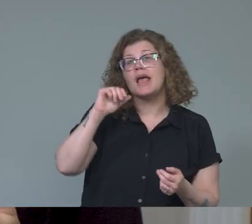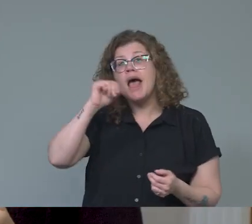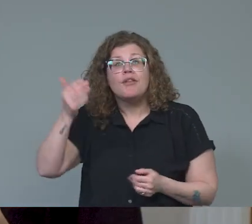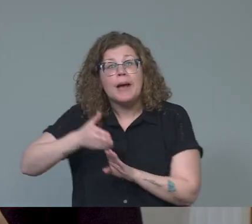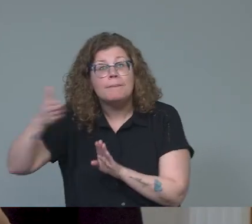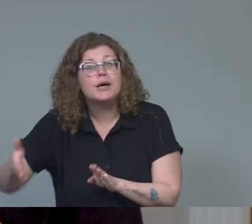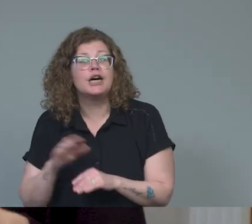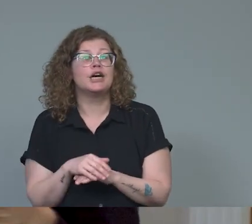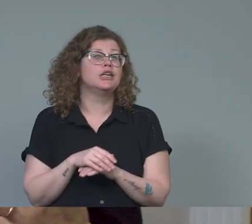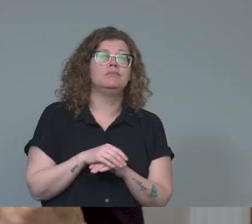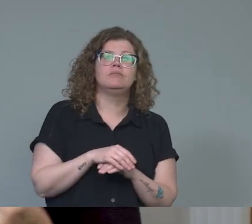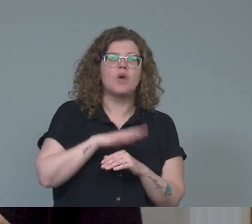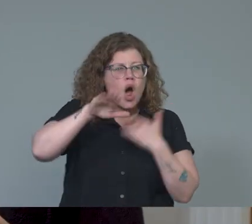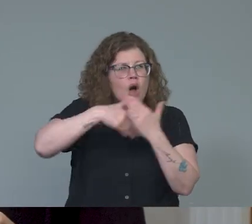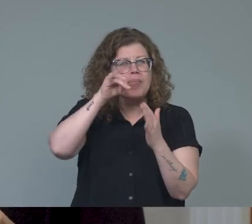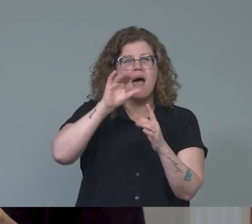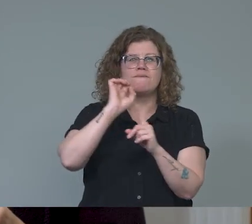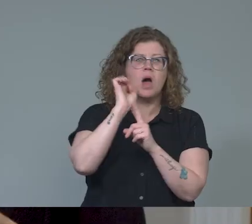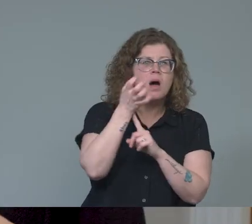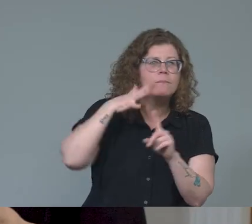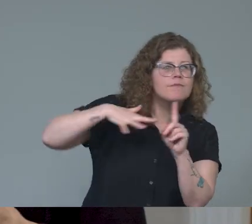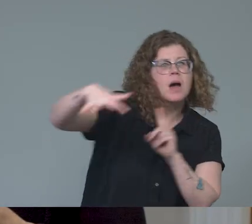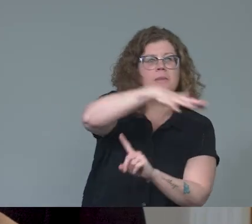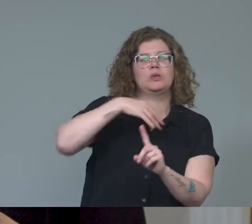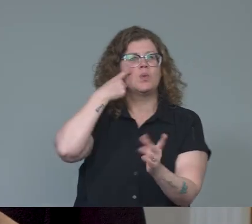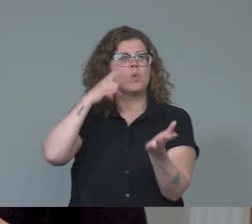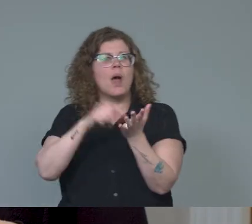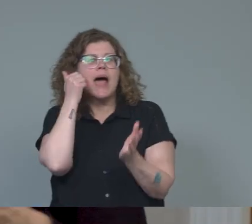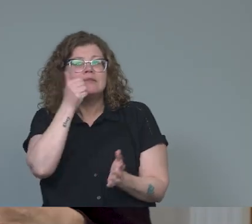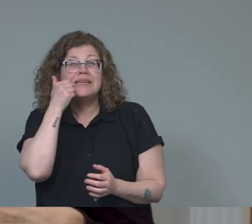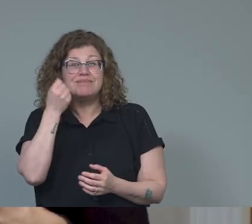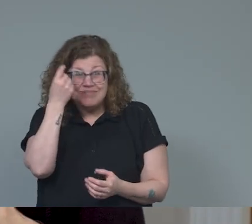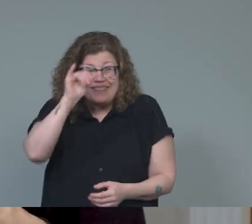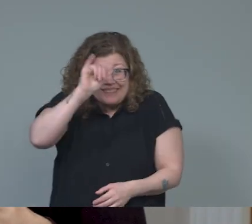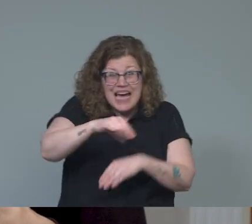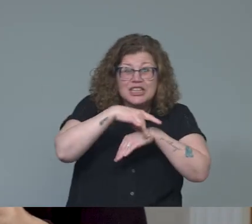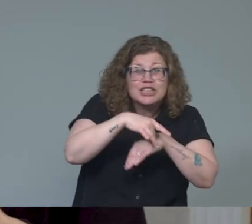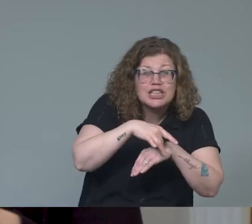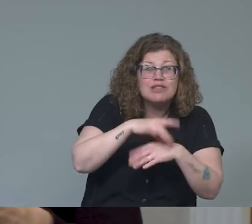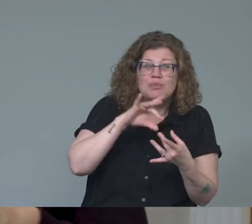But it’s the, it’s the environment. So, you know, we say that the Earth, which you know, askiy,